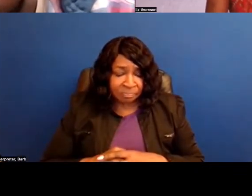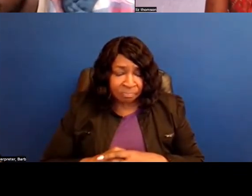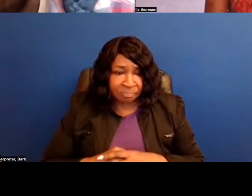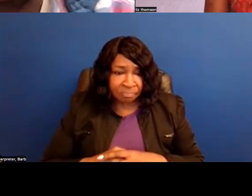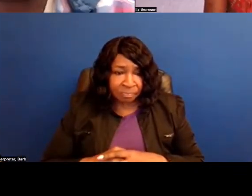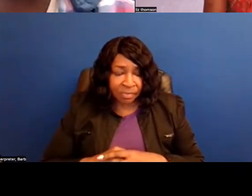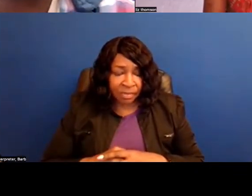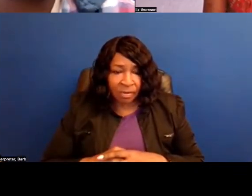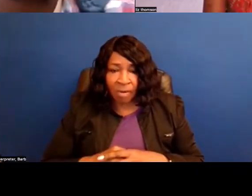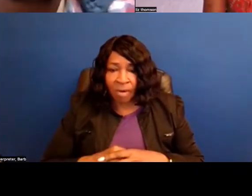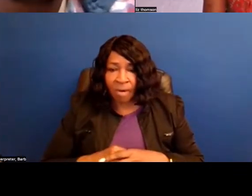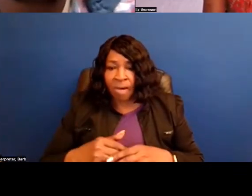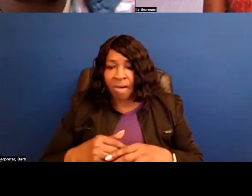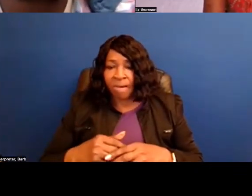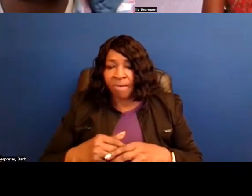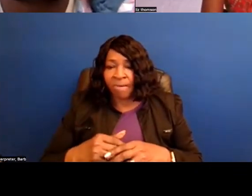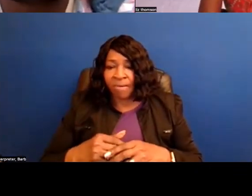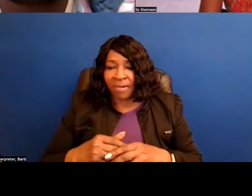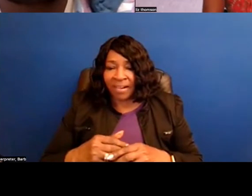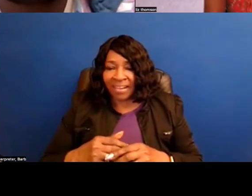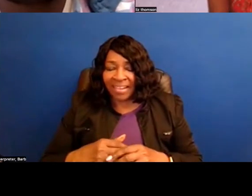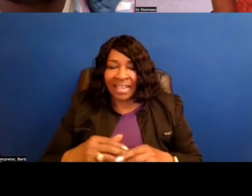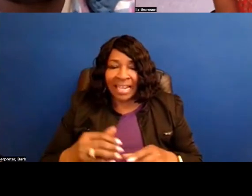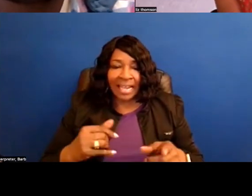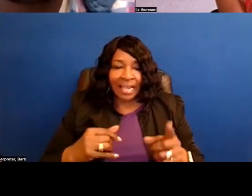[Margaret] This is Margaret and seeing a no from Amelia.